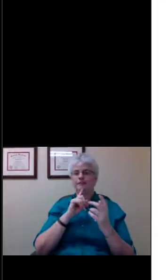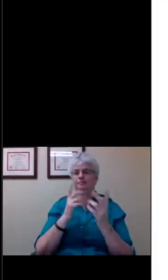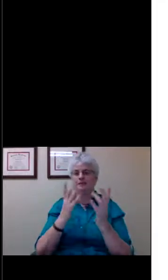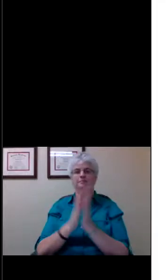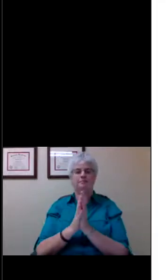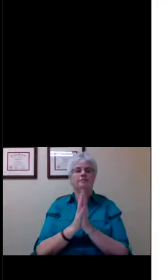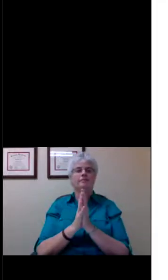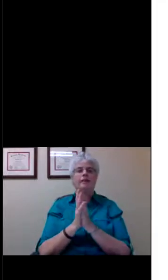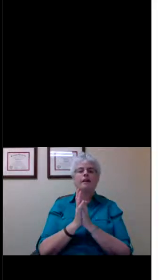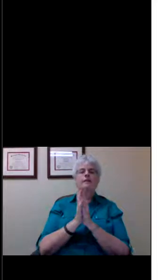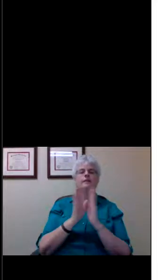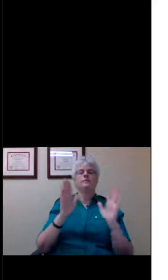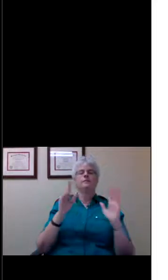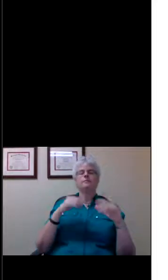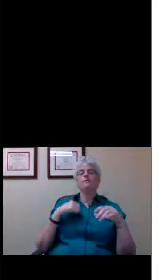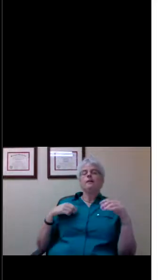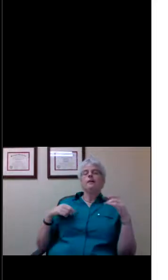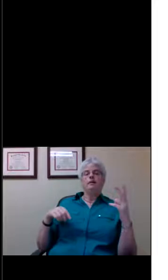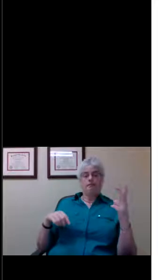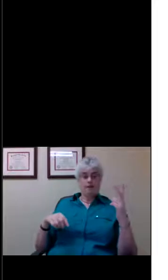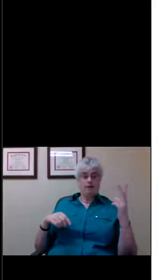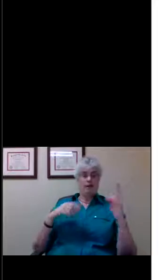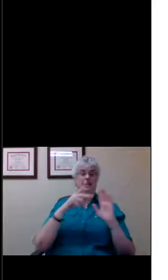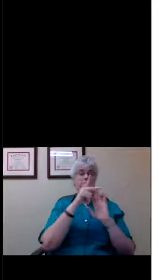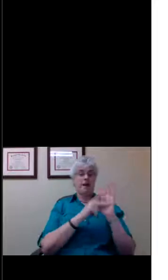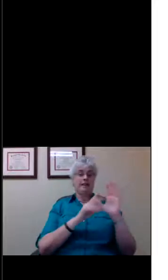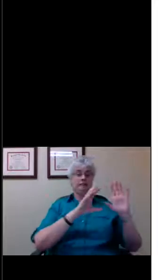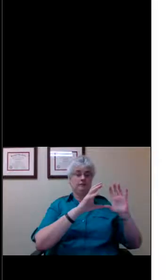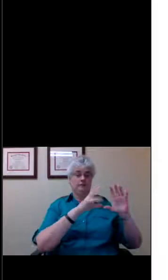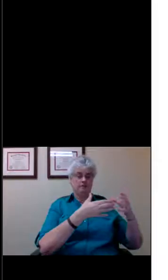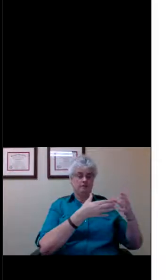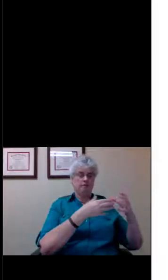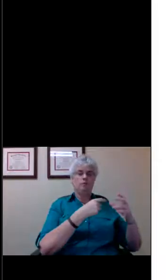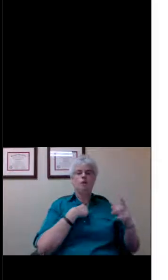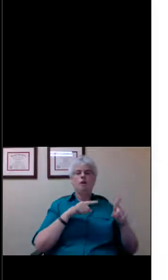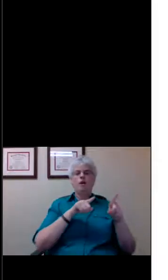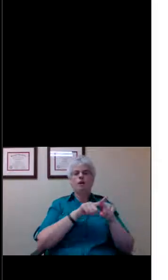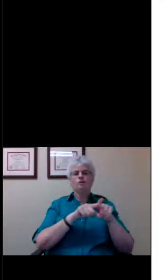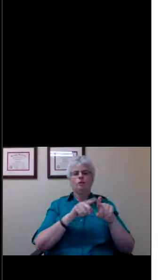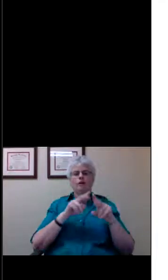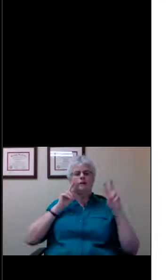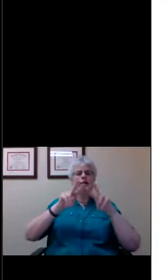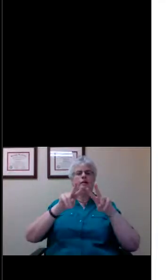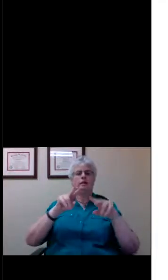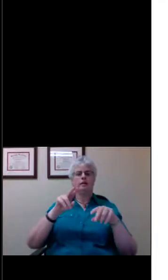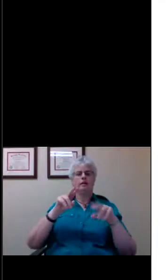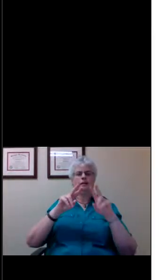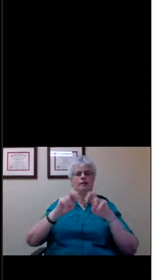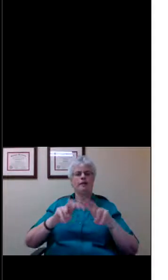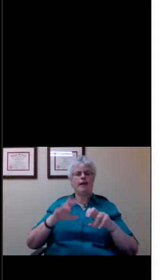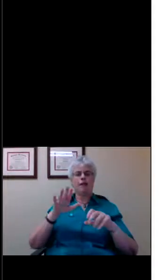my keyboard isn't working. Anyway, so we looked at the policies. We also took a